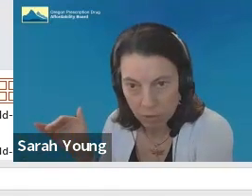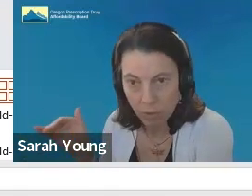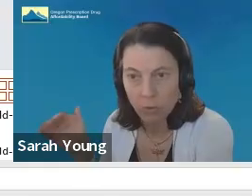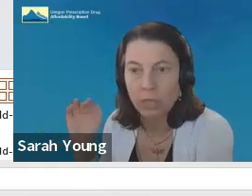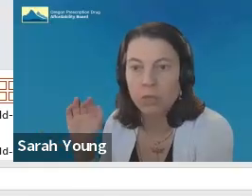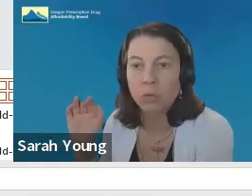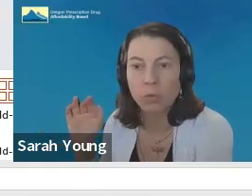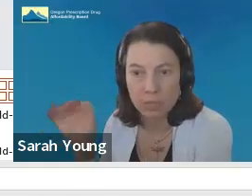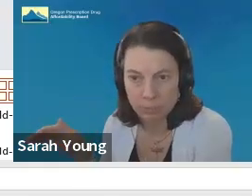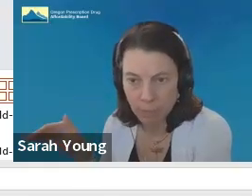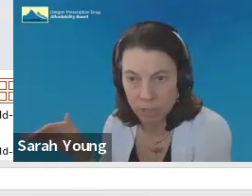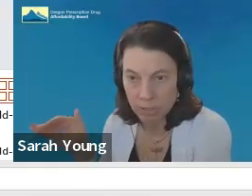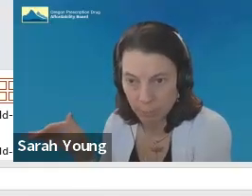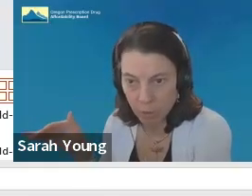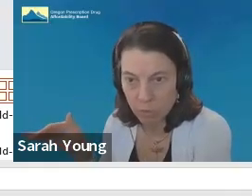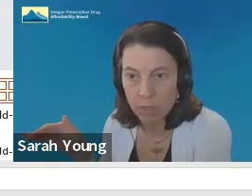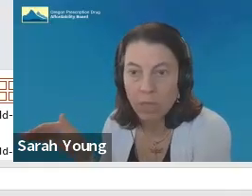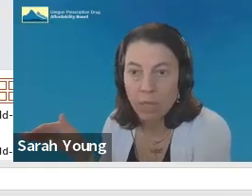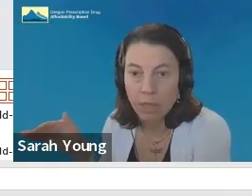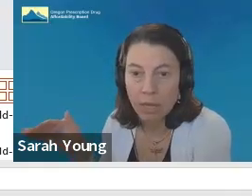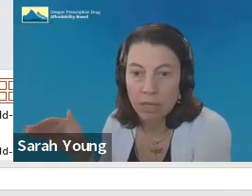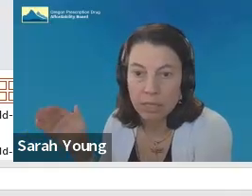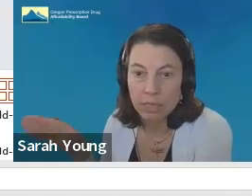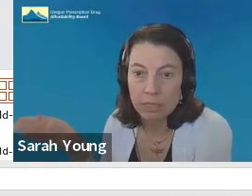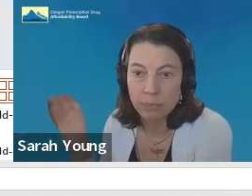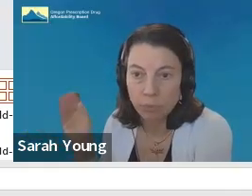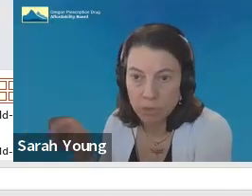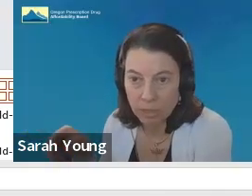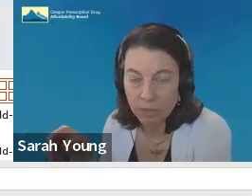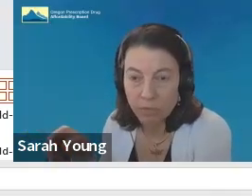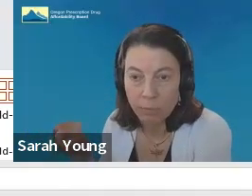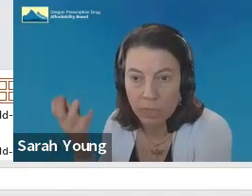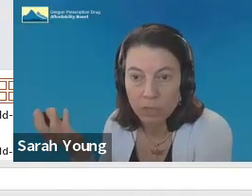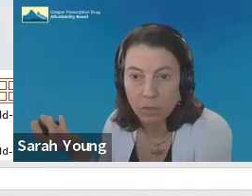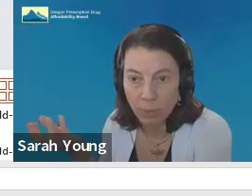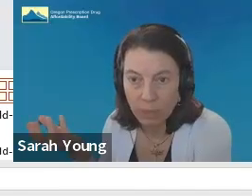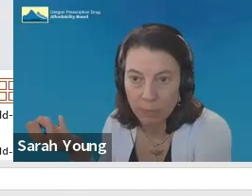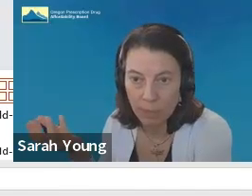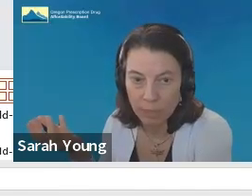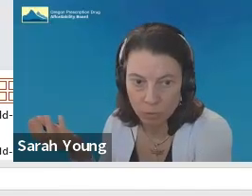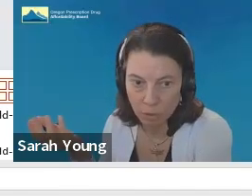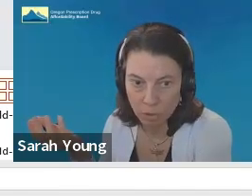patients are located or the patient zip codes. that is protected information the way APAC is